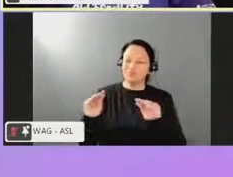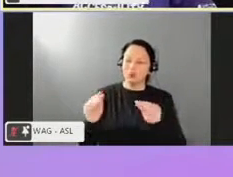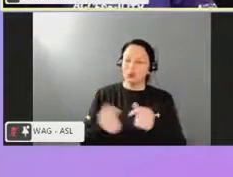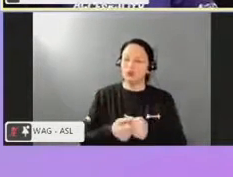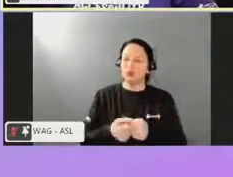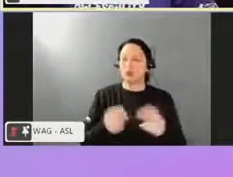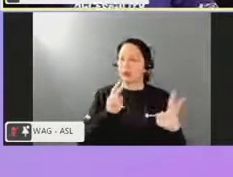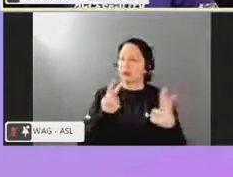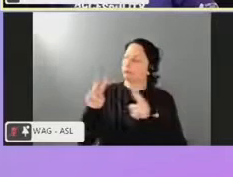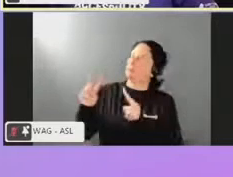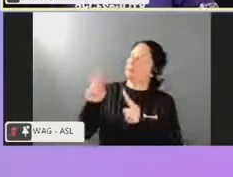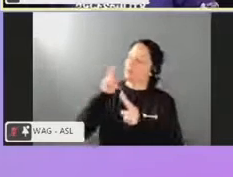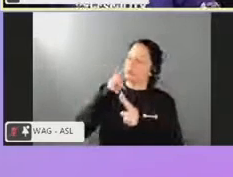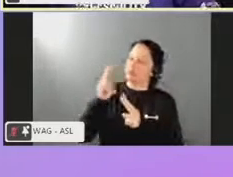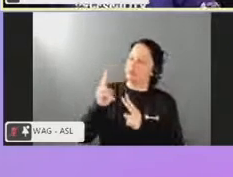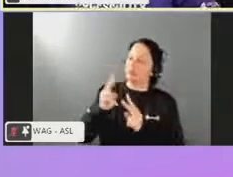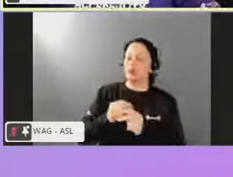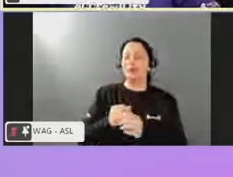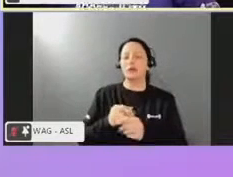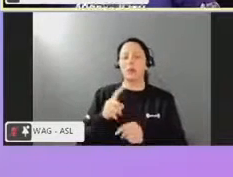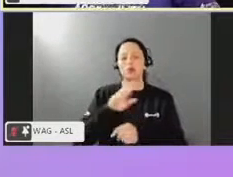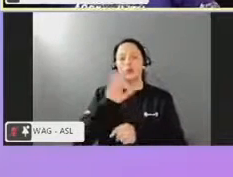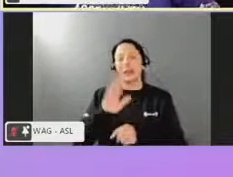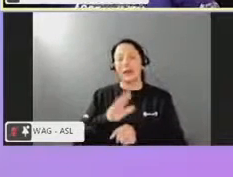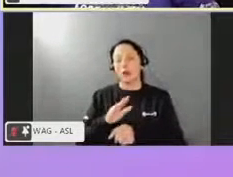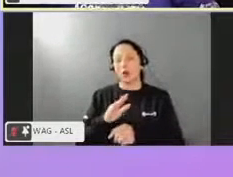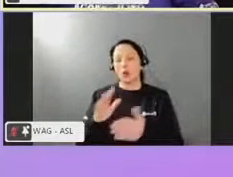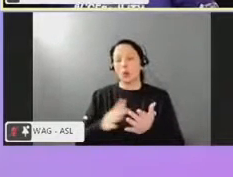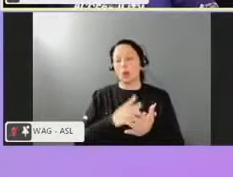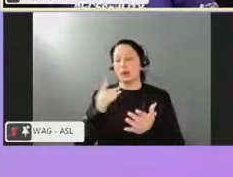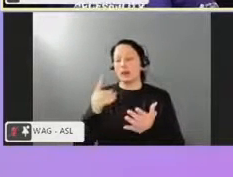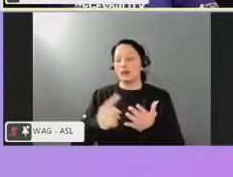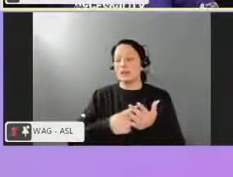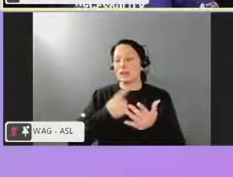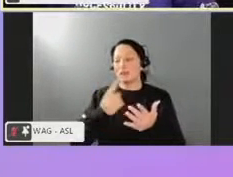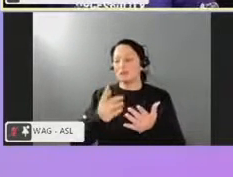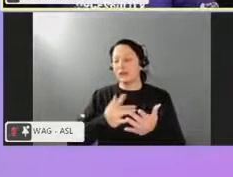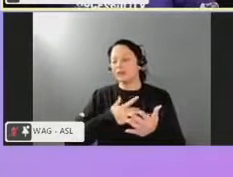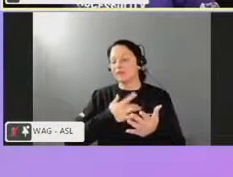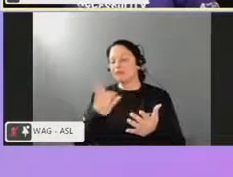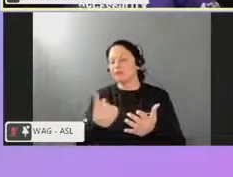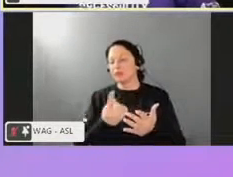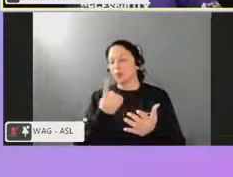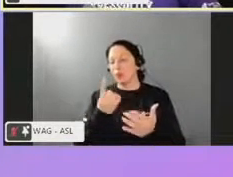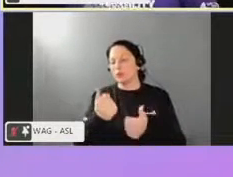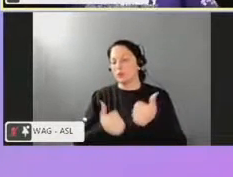to raise their hands high enough to be seen, or simply move their upper limbs? Would you